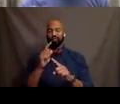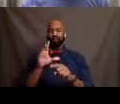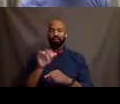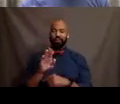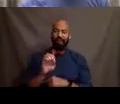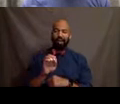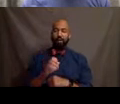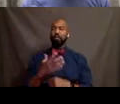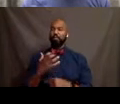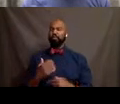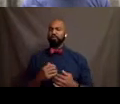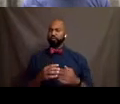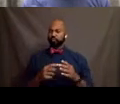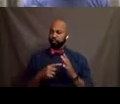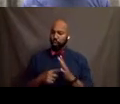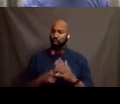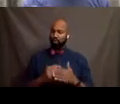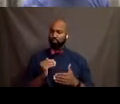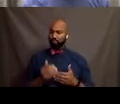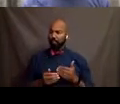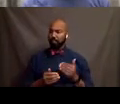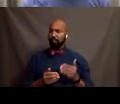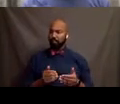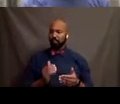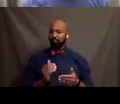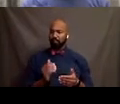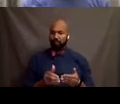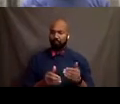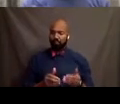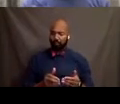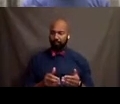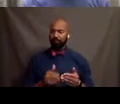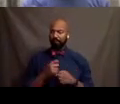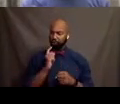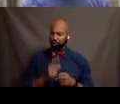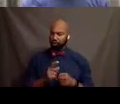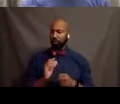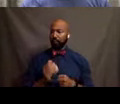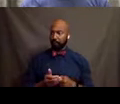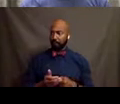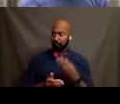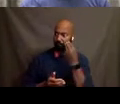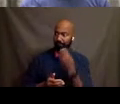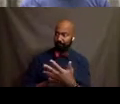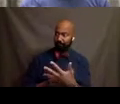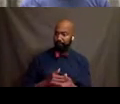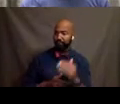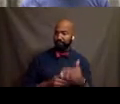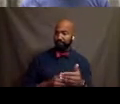because we wanna be able to give the right information to you, but also that we want to provide you with the options that are available.